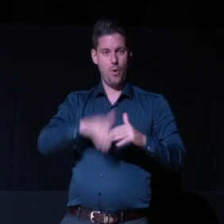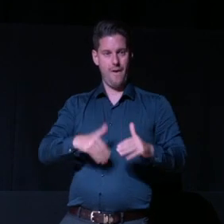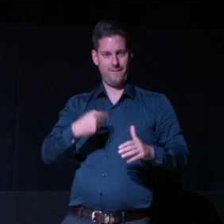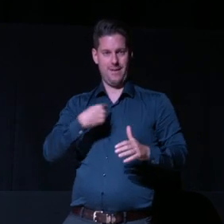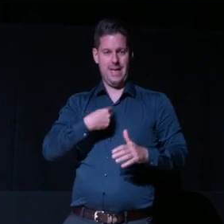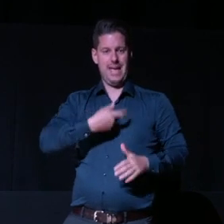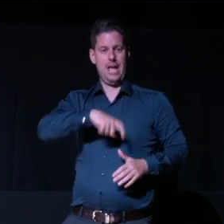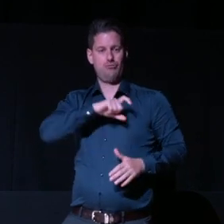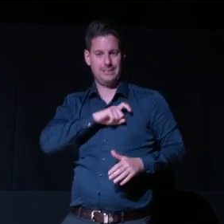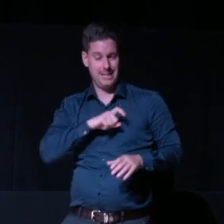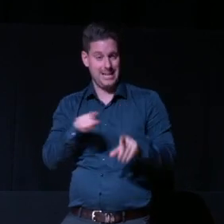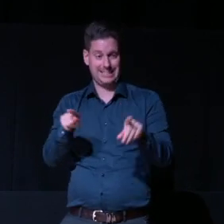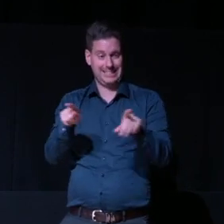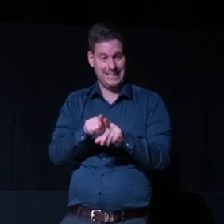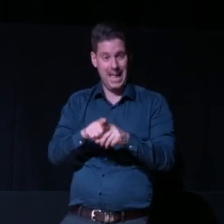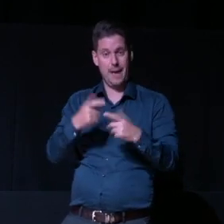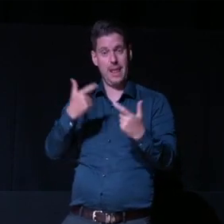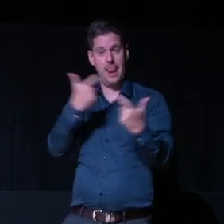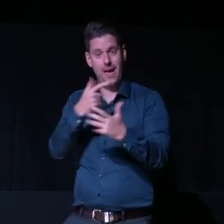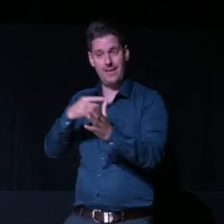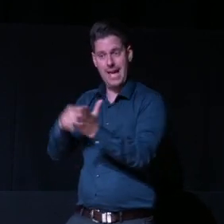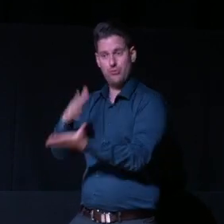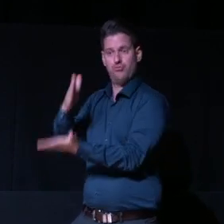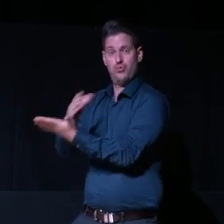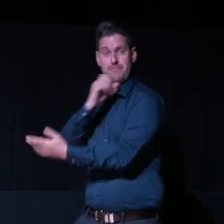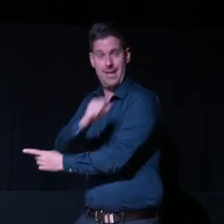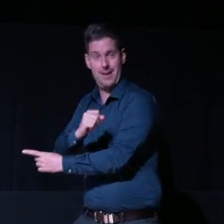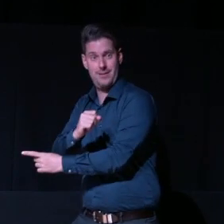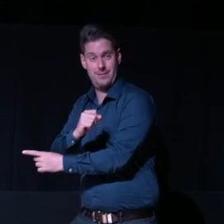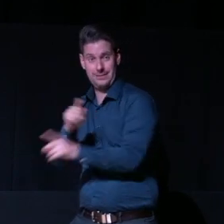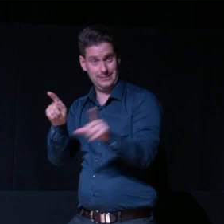as is laughing at the actual Dave-type comedian? Well, it kind of...